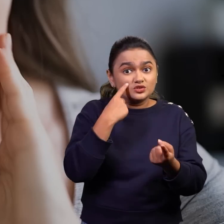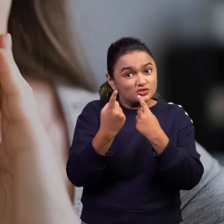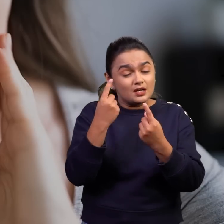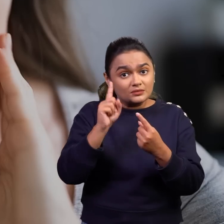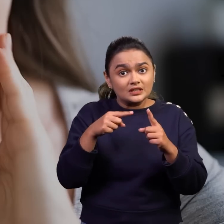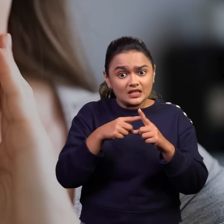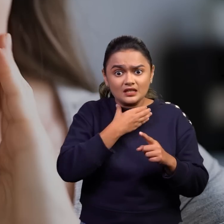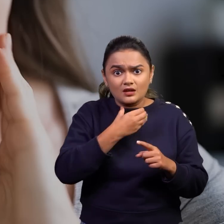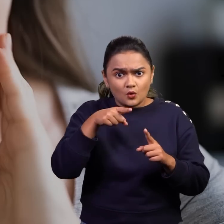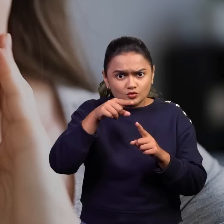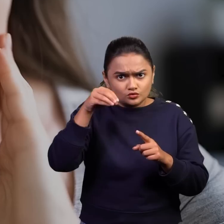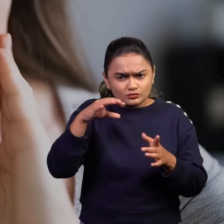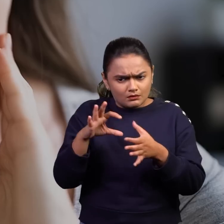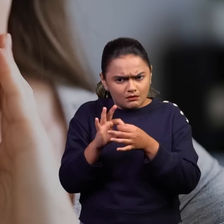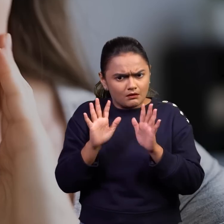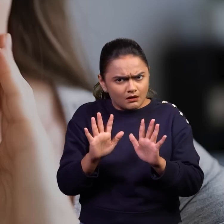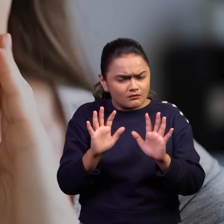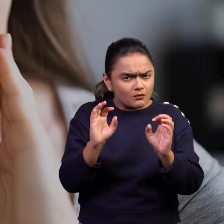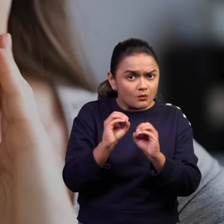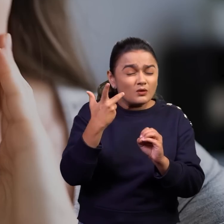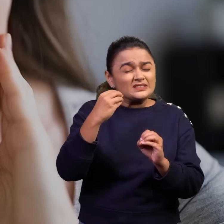We need to check if we have thyroid issues along with diabetes.